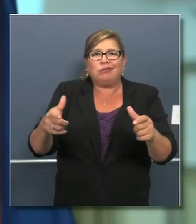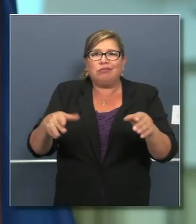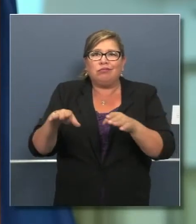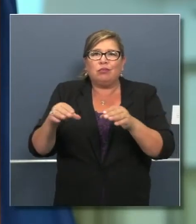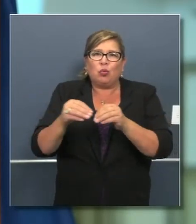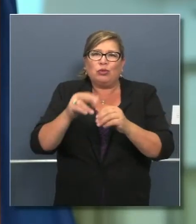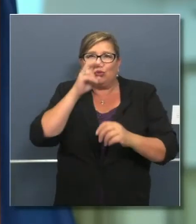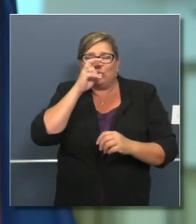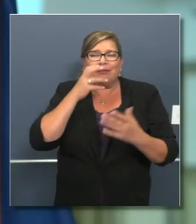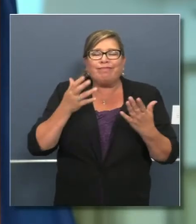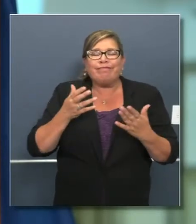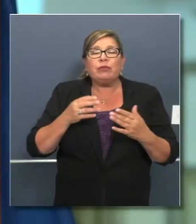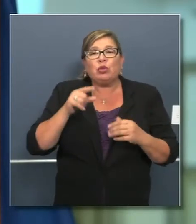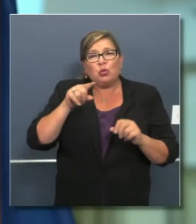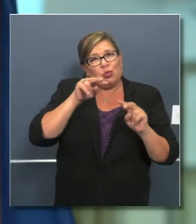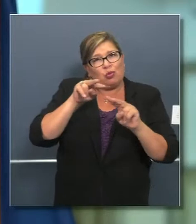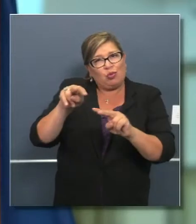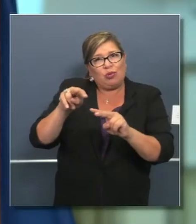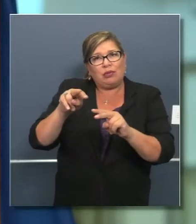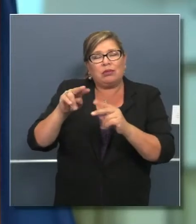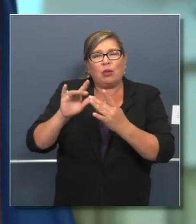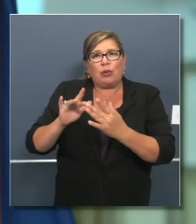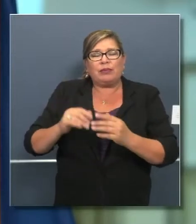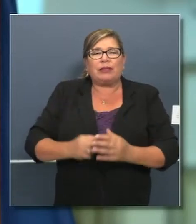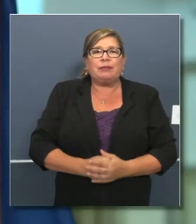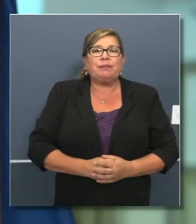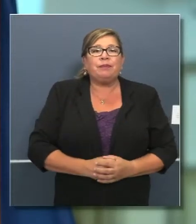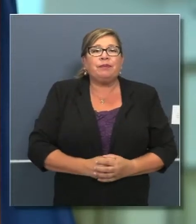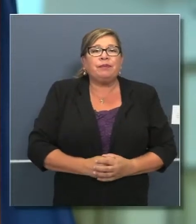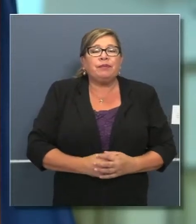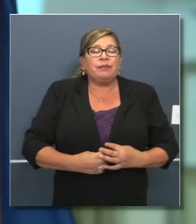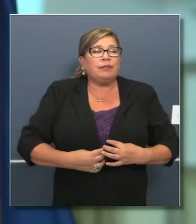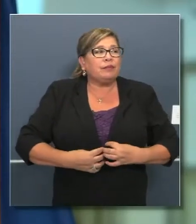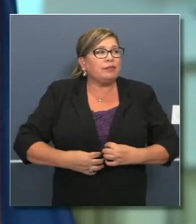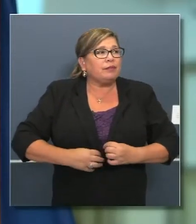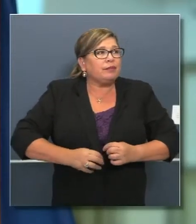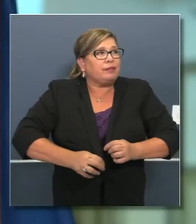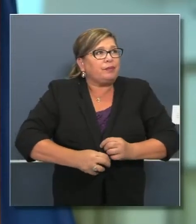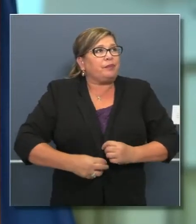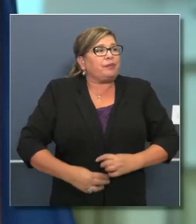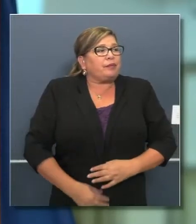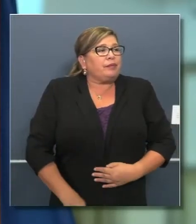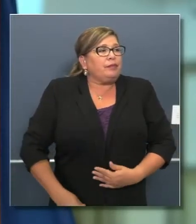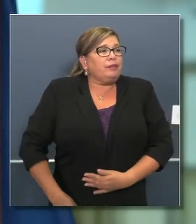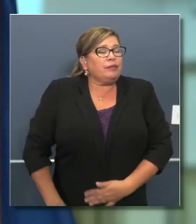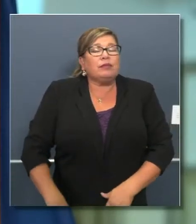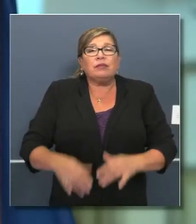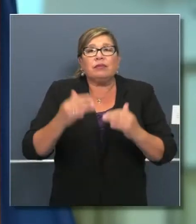with a point of reference and consideration the number we've seen the increased numbers